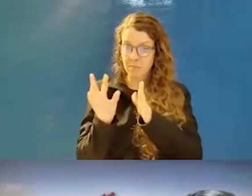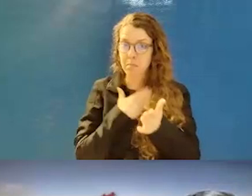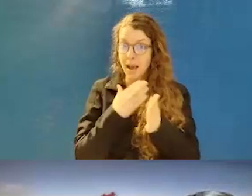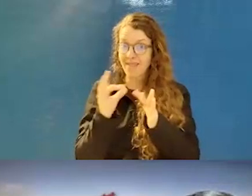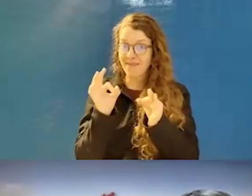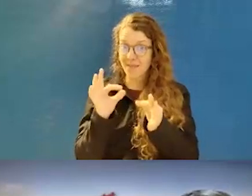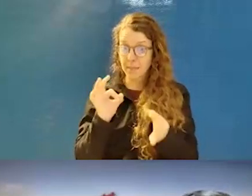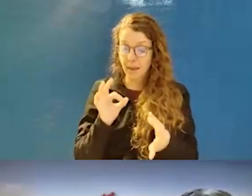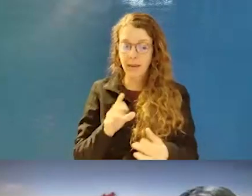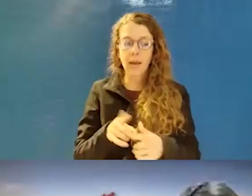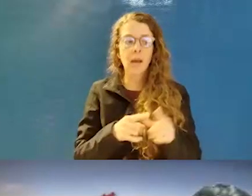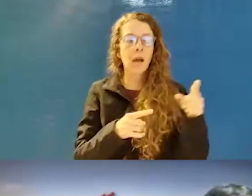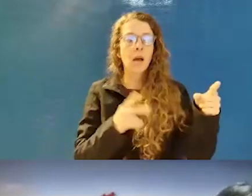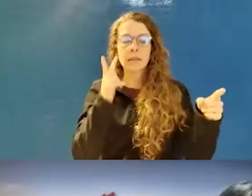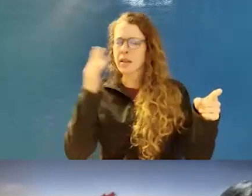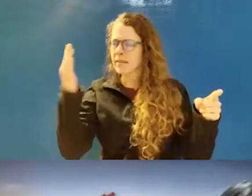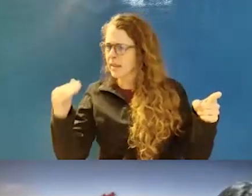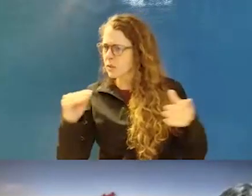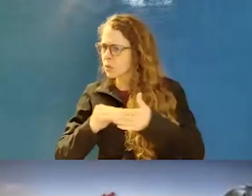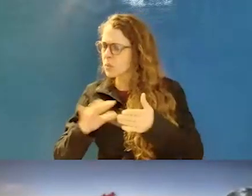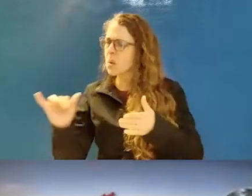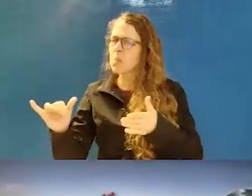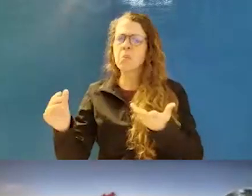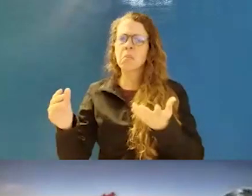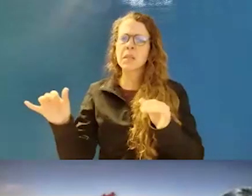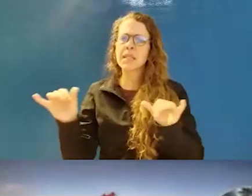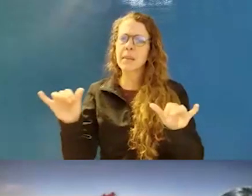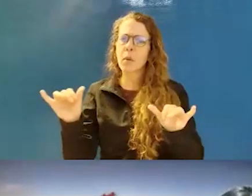And then when I find the next student who has a very similar answer,